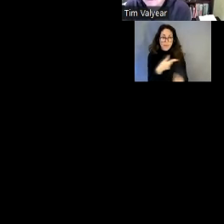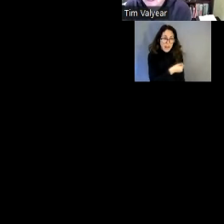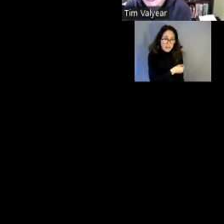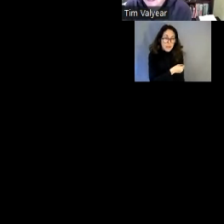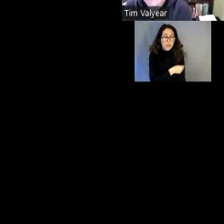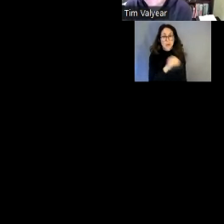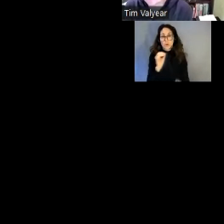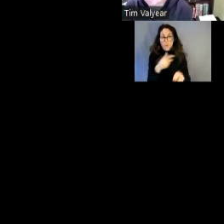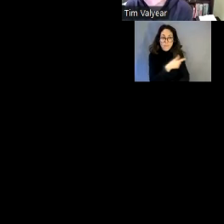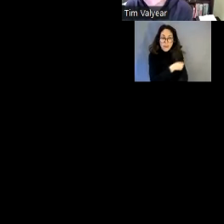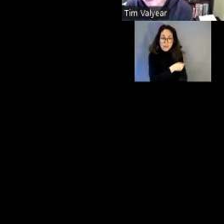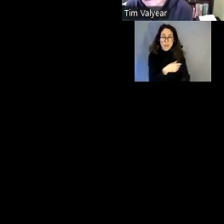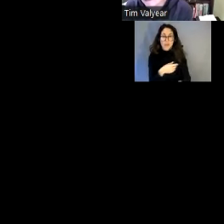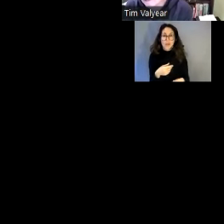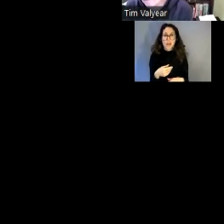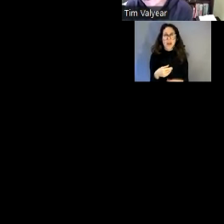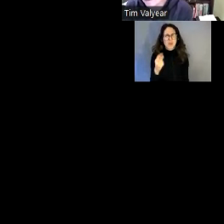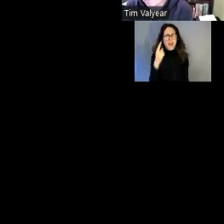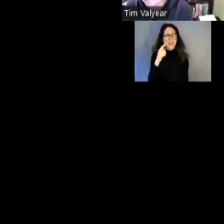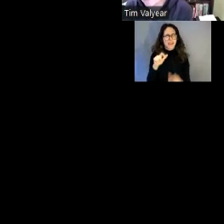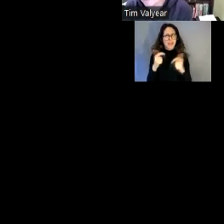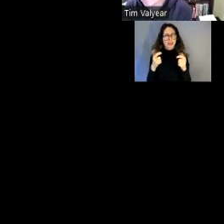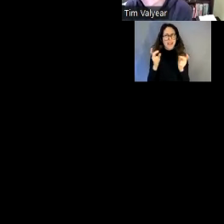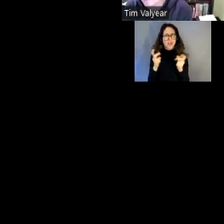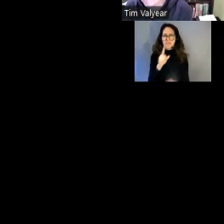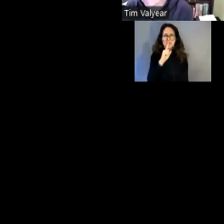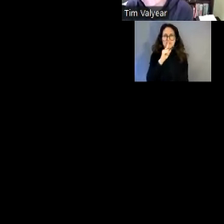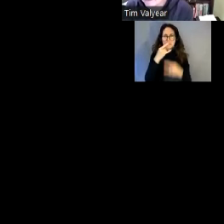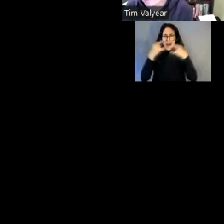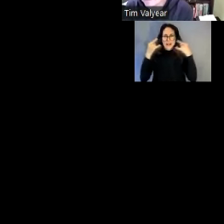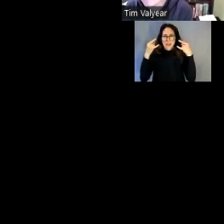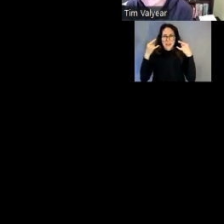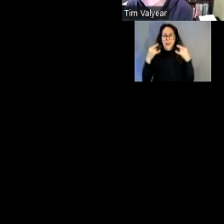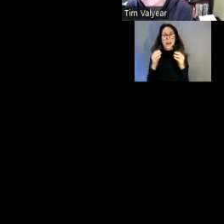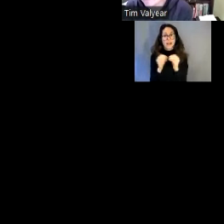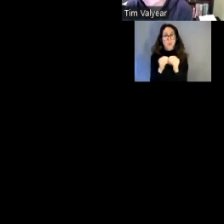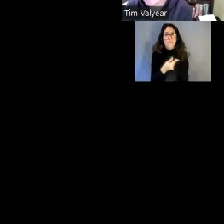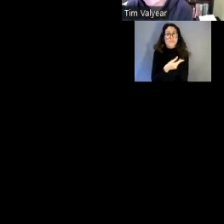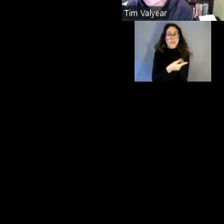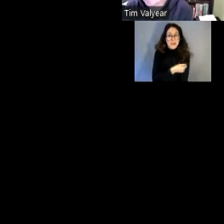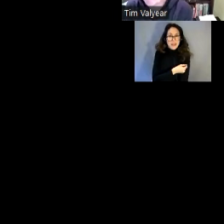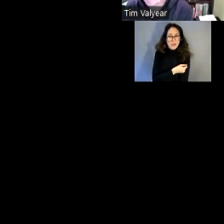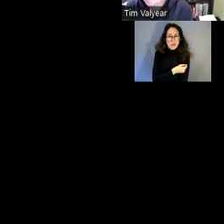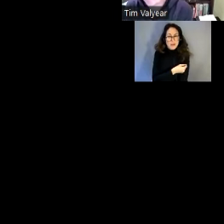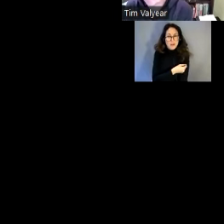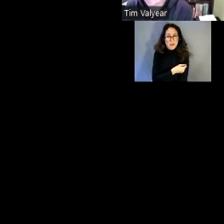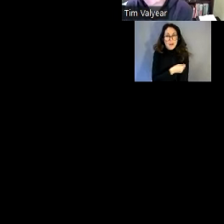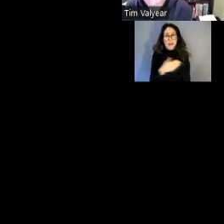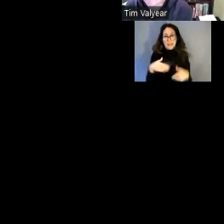home, they have the right to say who can come in and what do you need to have, vaccination or no vaccination.